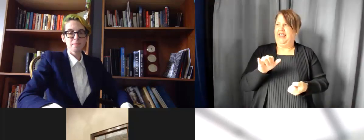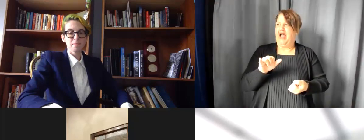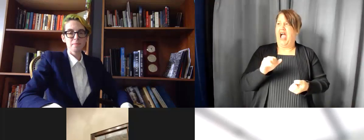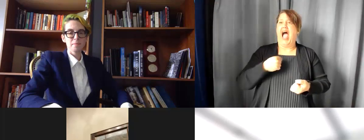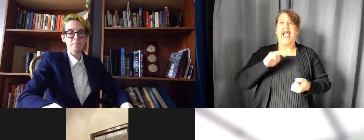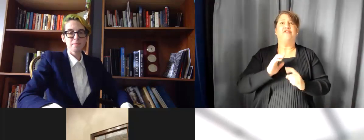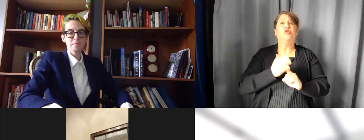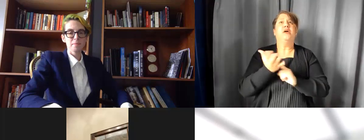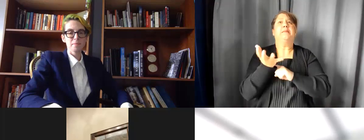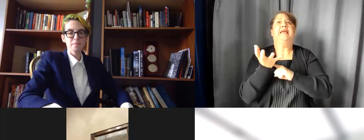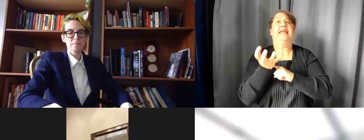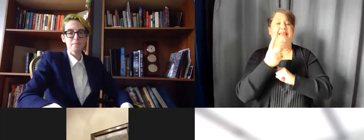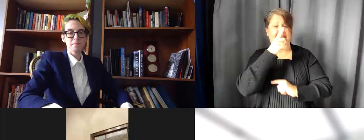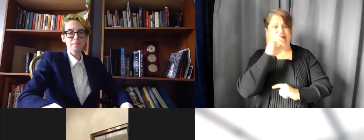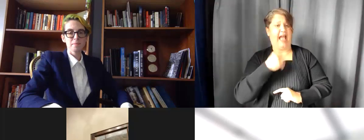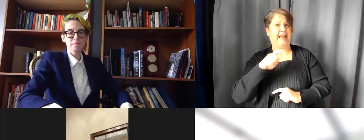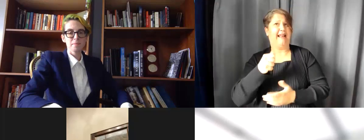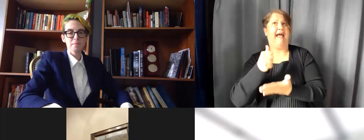Jordan Radford: so that someone will help me, and I